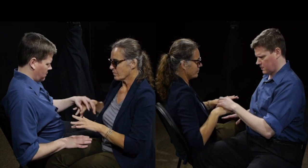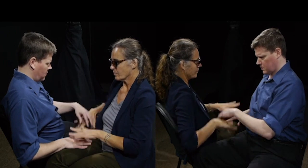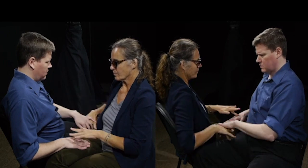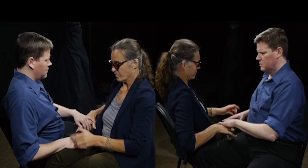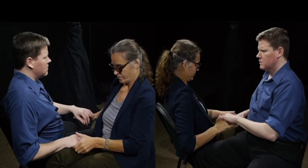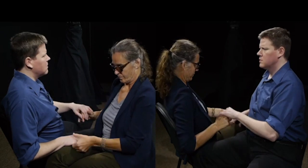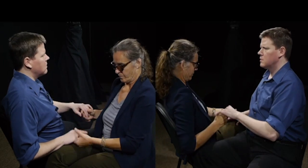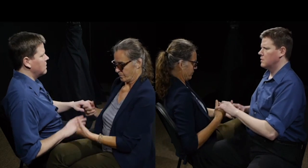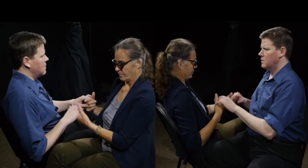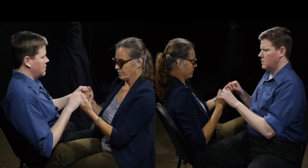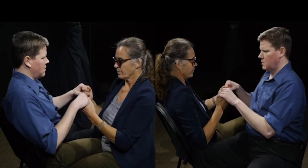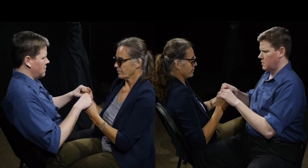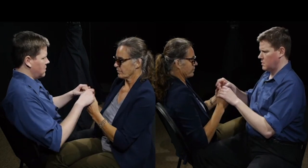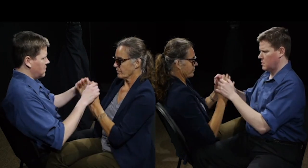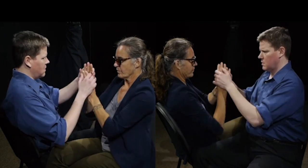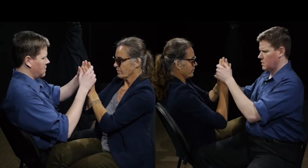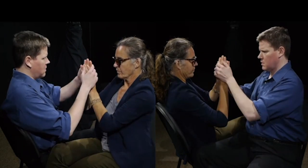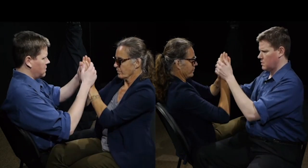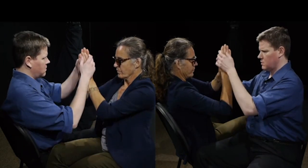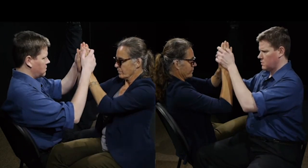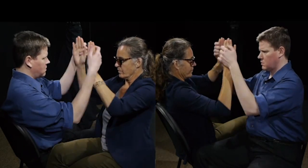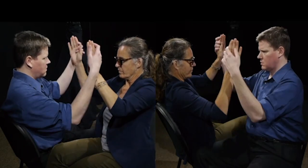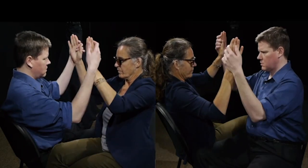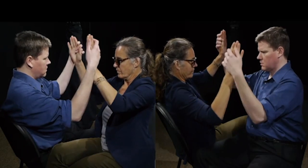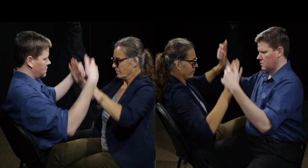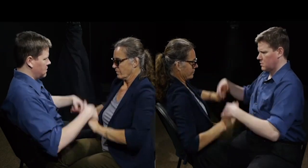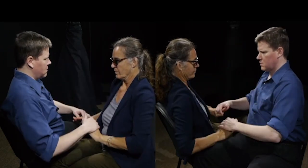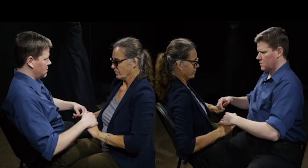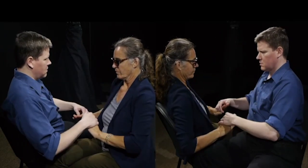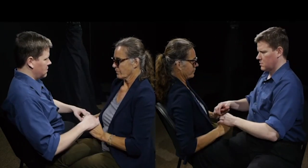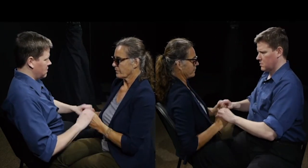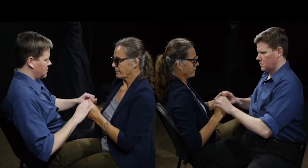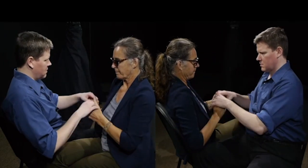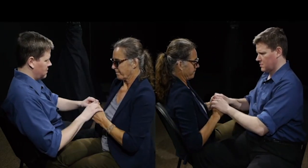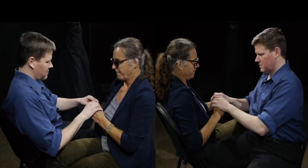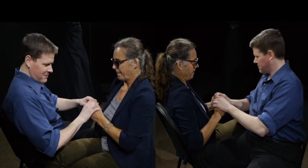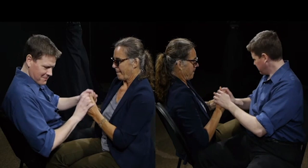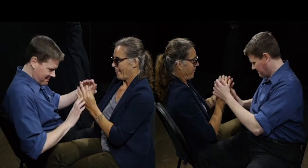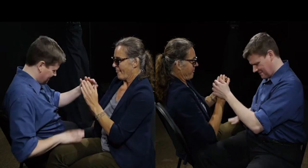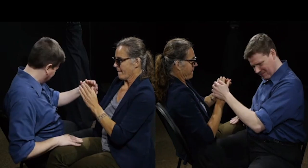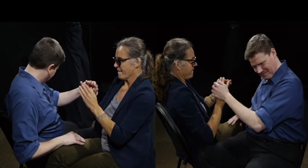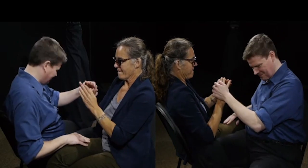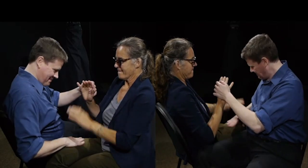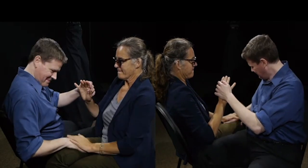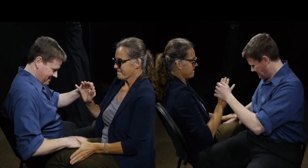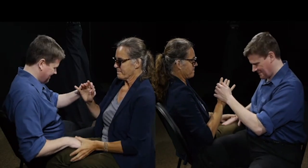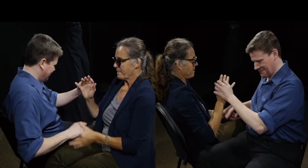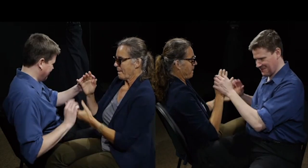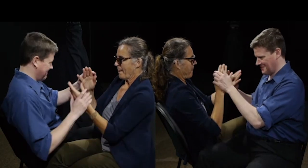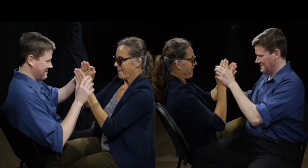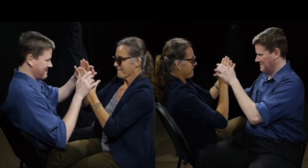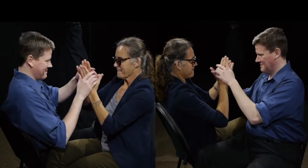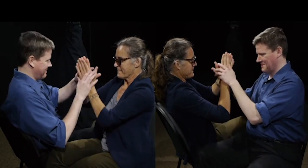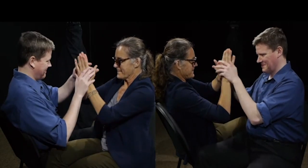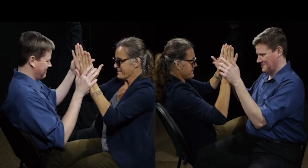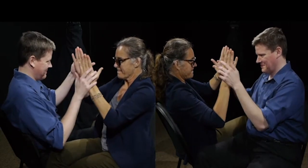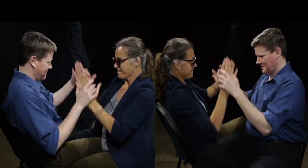onto the hands of the speaker, that ASL signs produced in air space like "house" would be sufficient to be comprehensible tactilely.